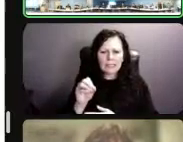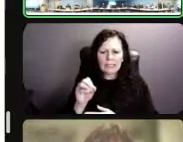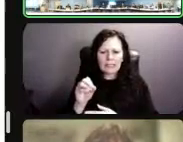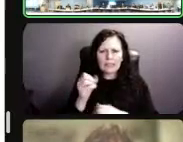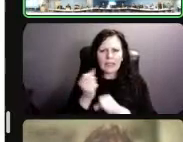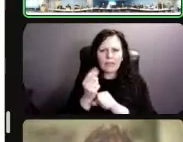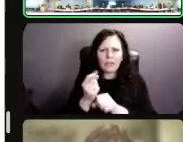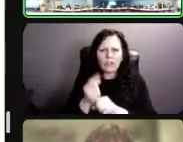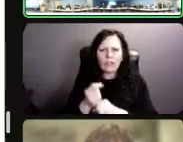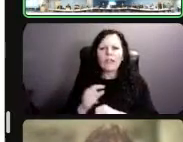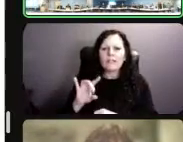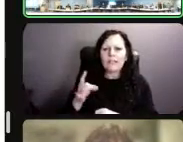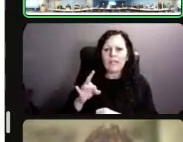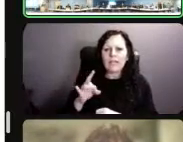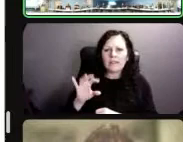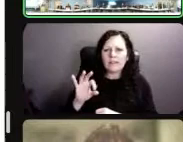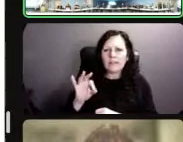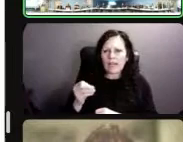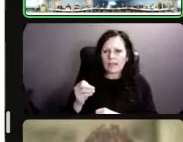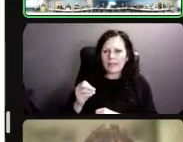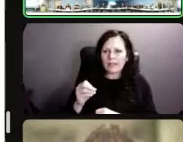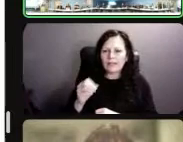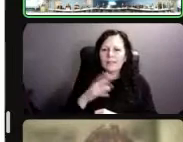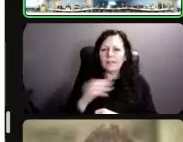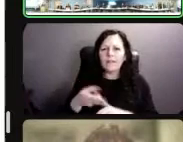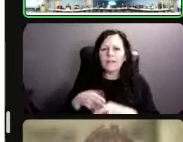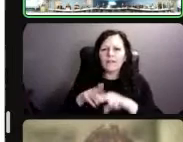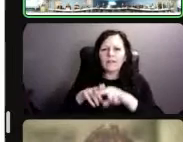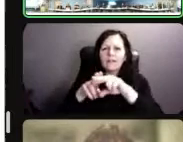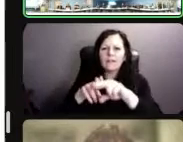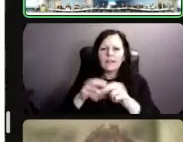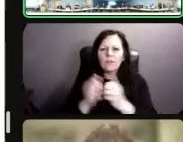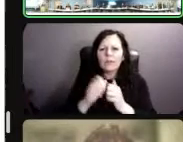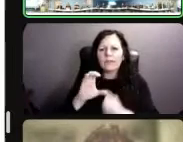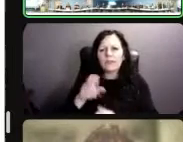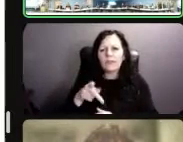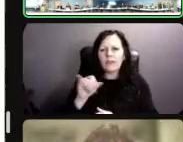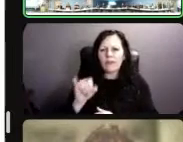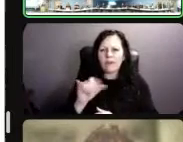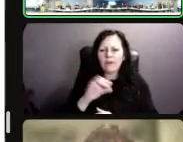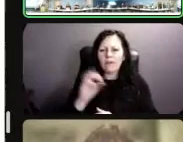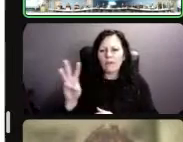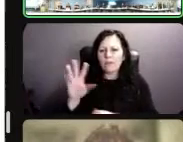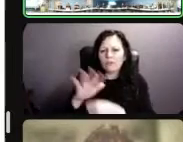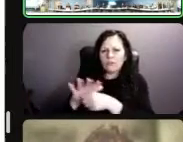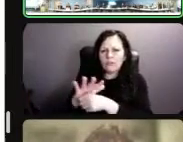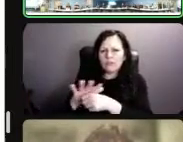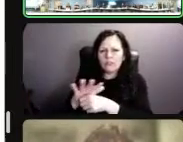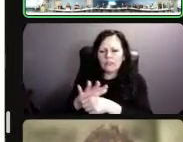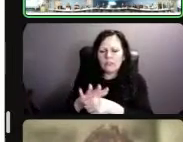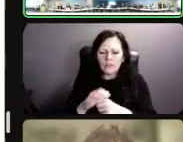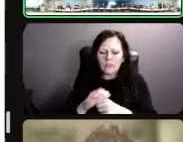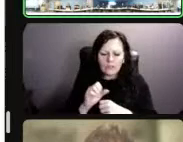IT'S IN RECORD CARBONATES WHICH IS LIKE A MAYBE FOUR YEAR